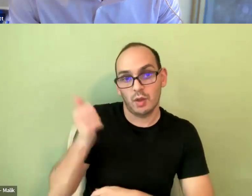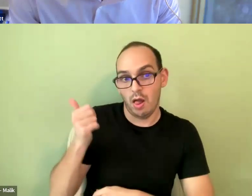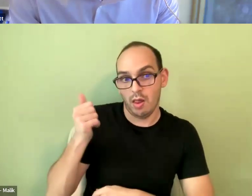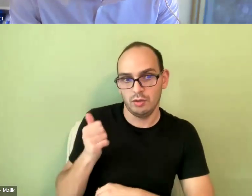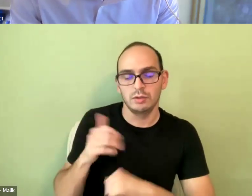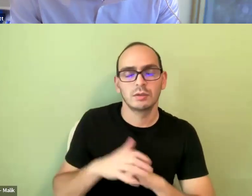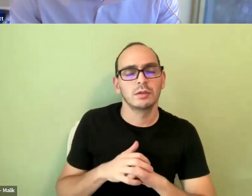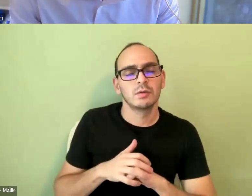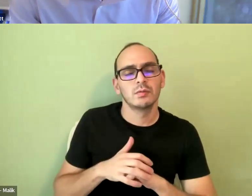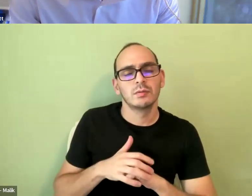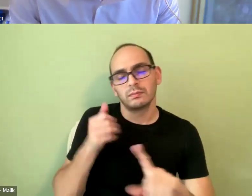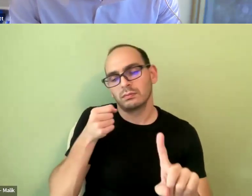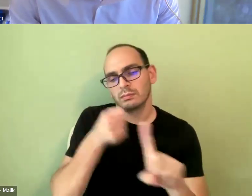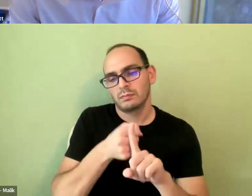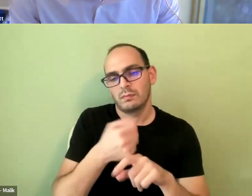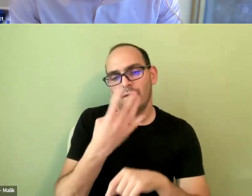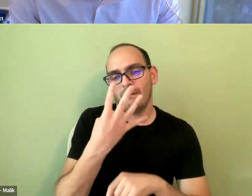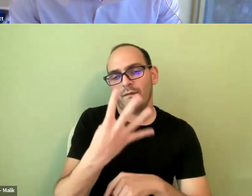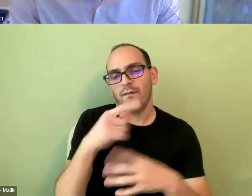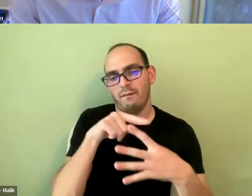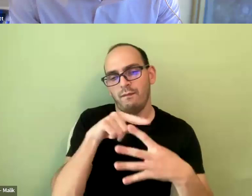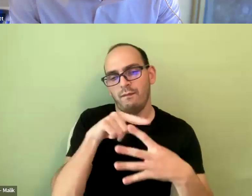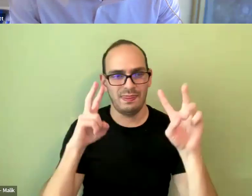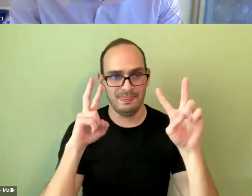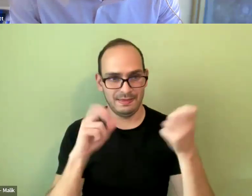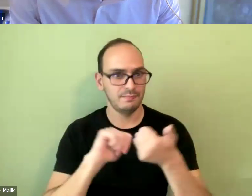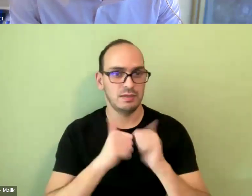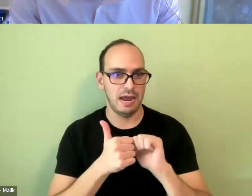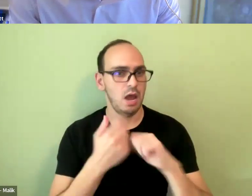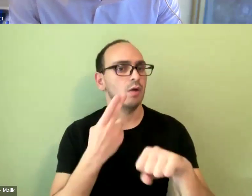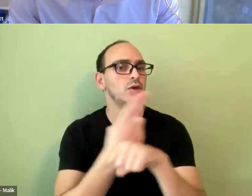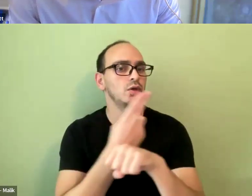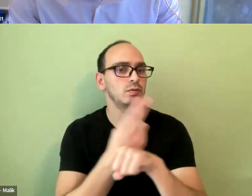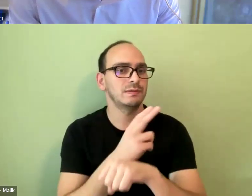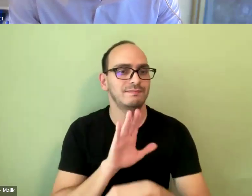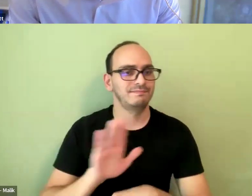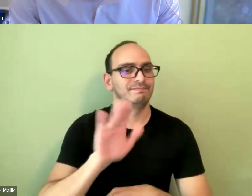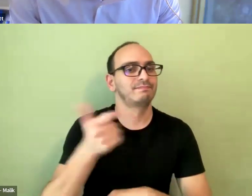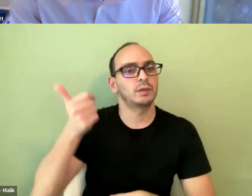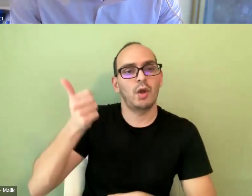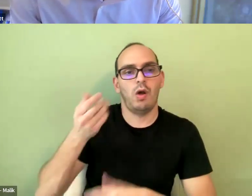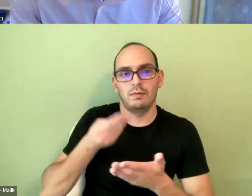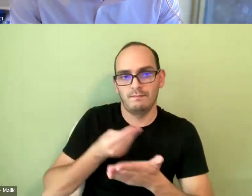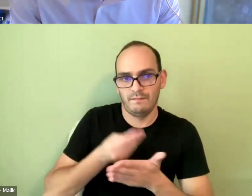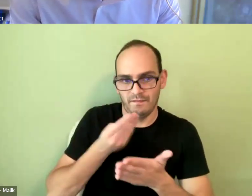and found four main themes in terms of how they use their scholarship funds.